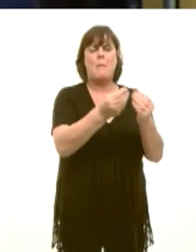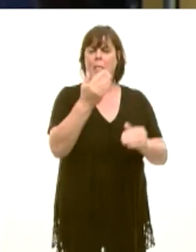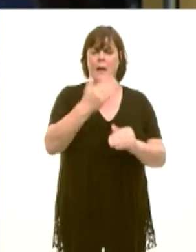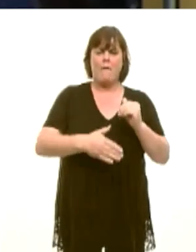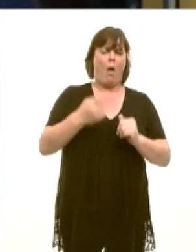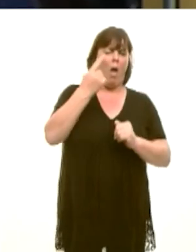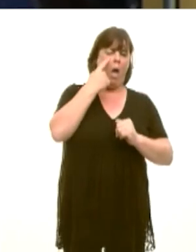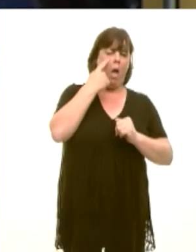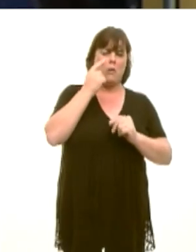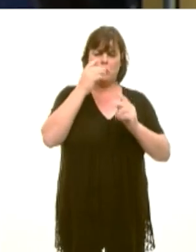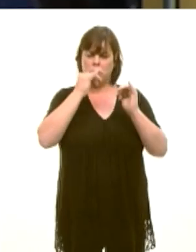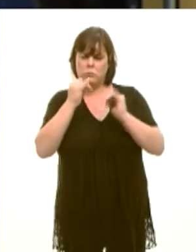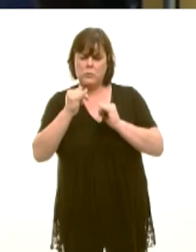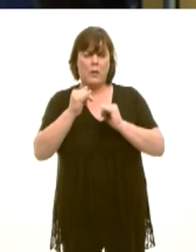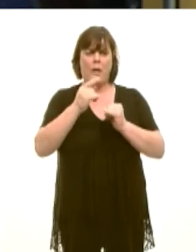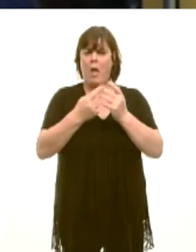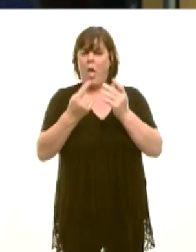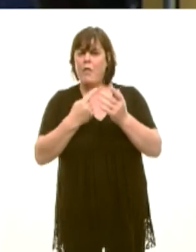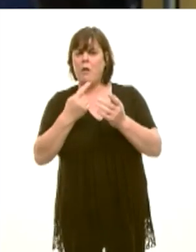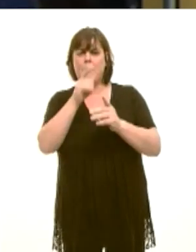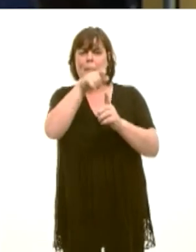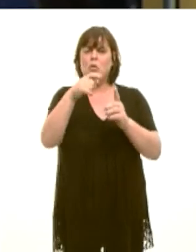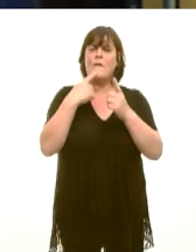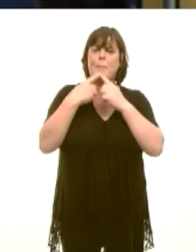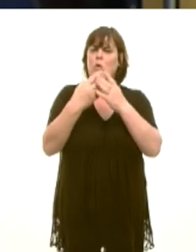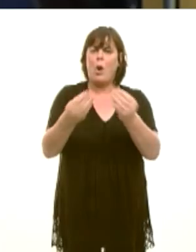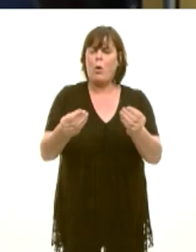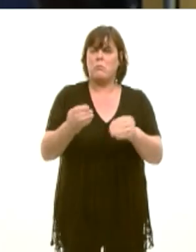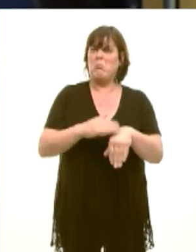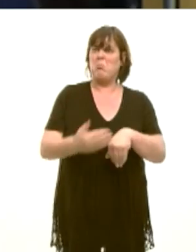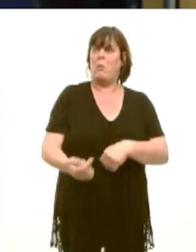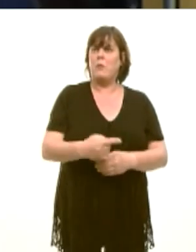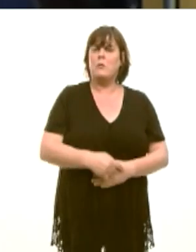other files lost or not. I want to understand whether, as a Welsh Government, you have a